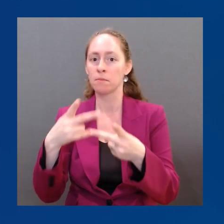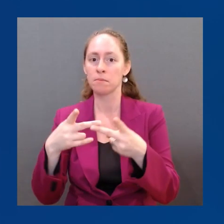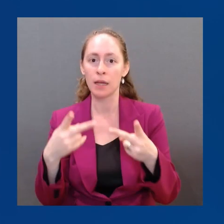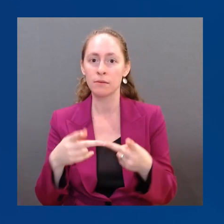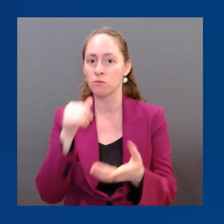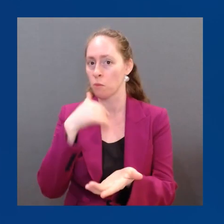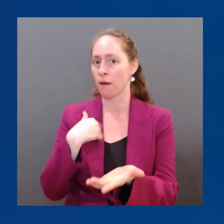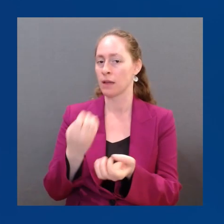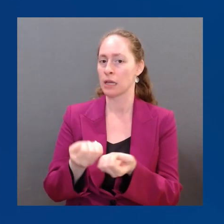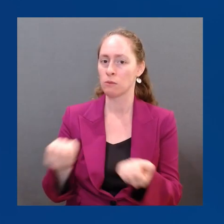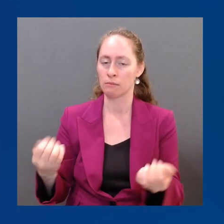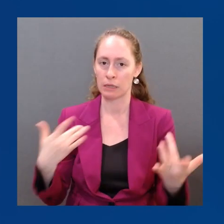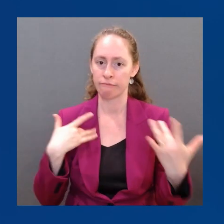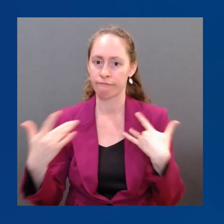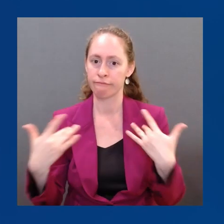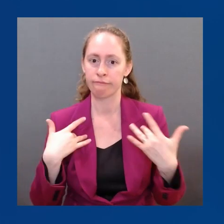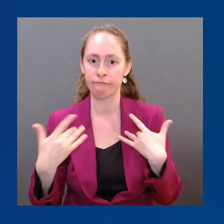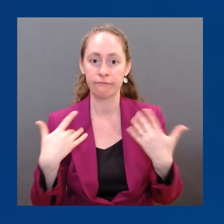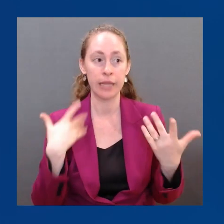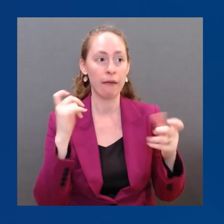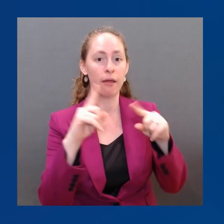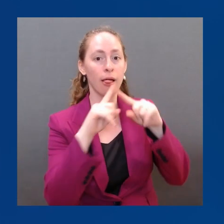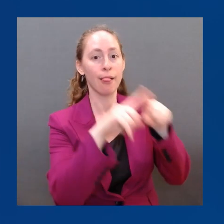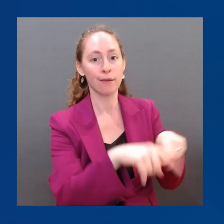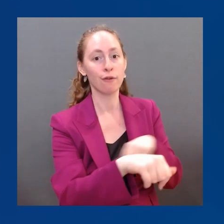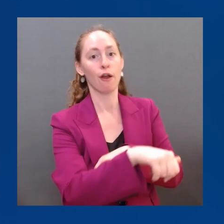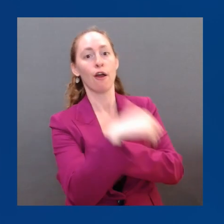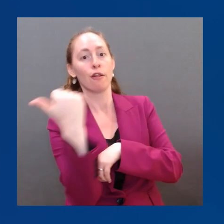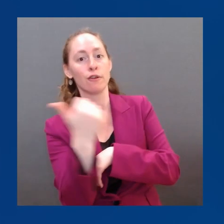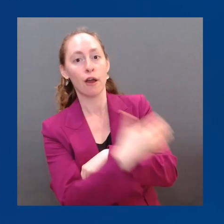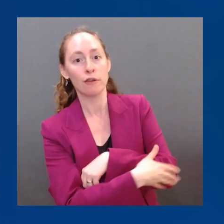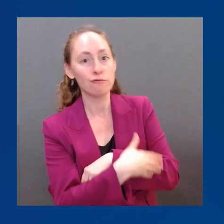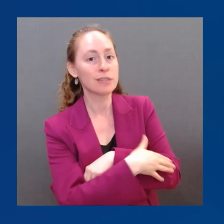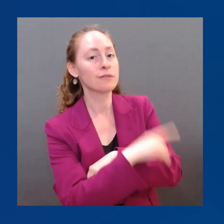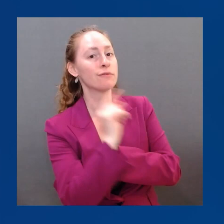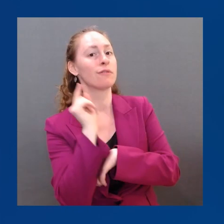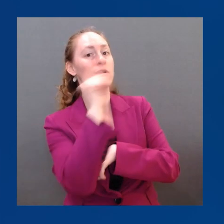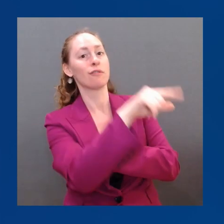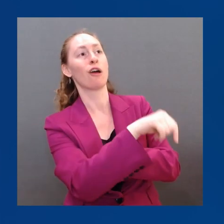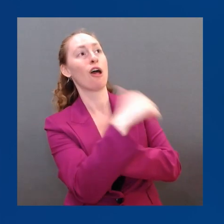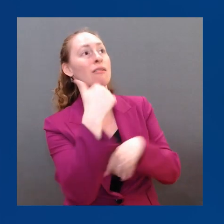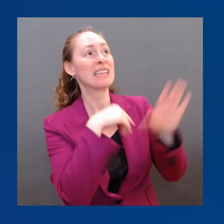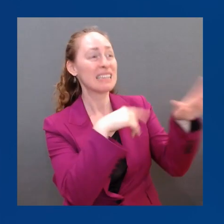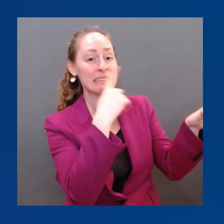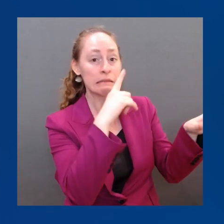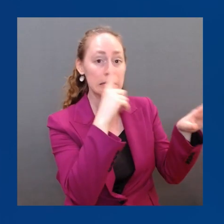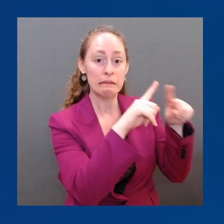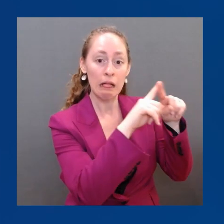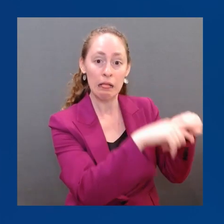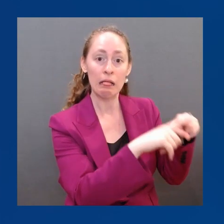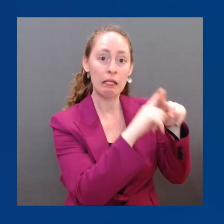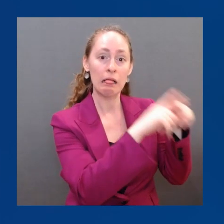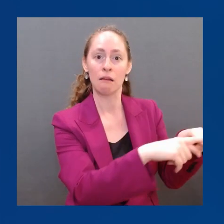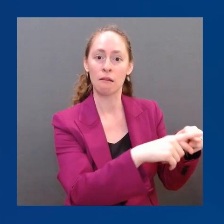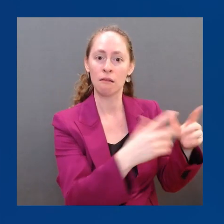and other manufacturers outside the United States to make sure that we can get tests for the American people. All of this is incredibly preventable.